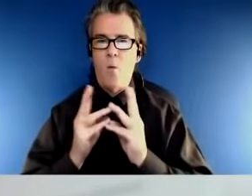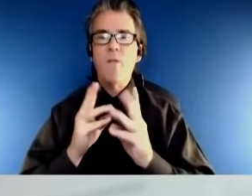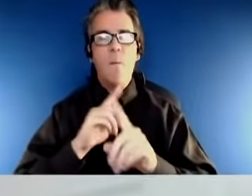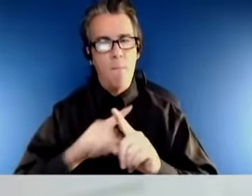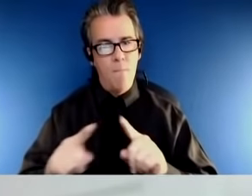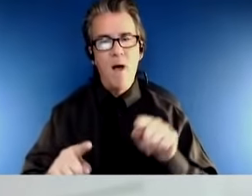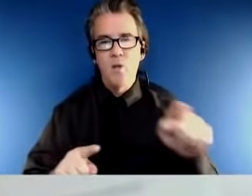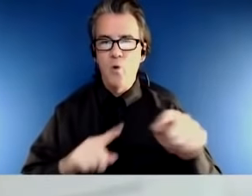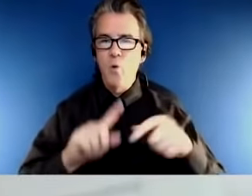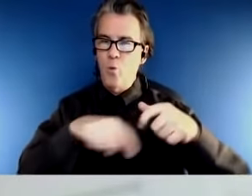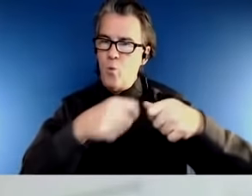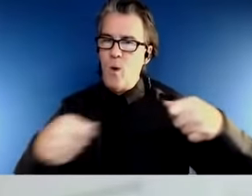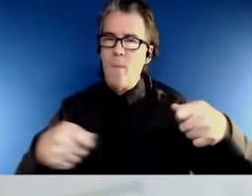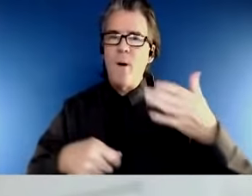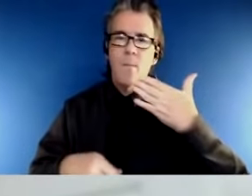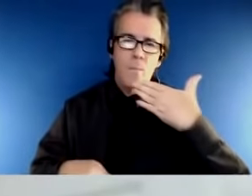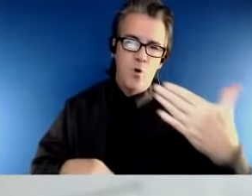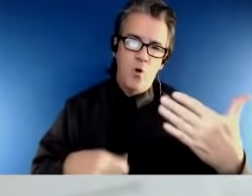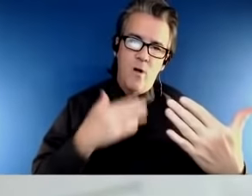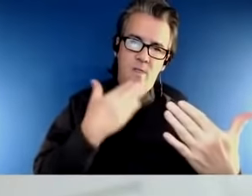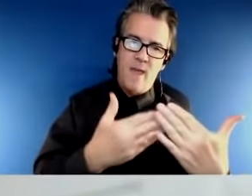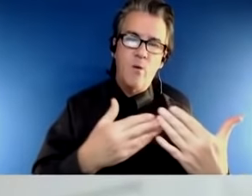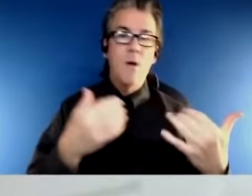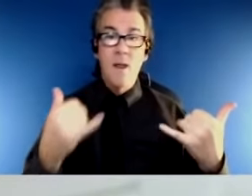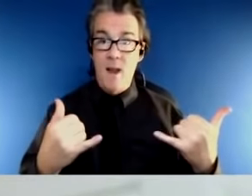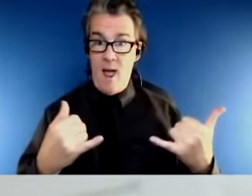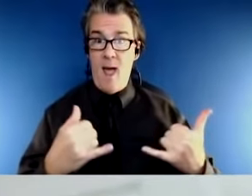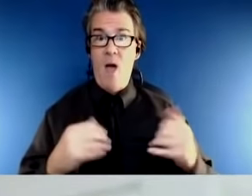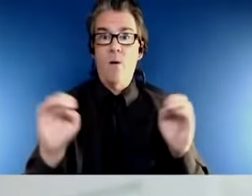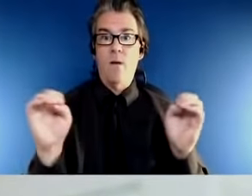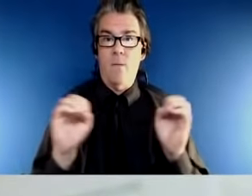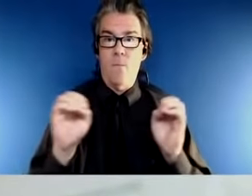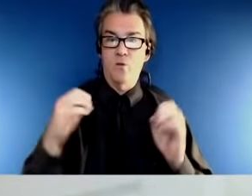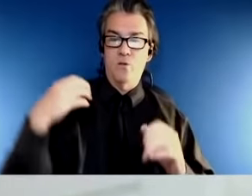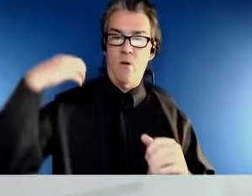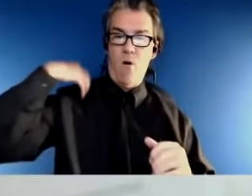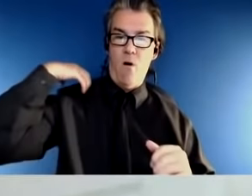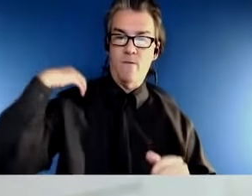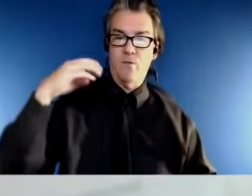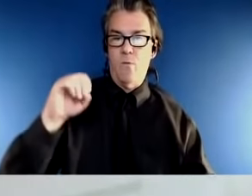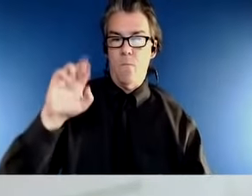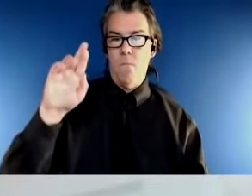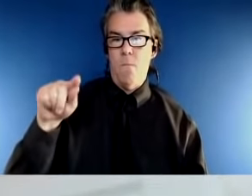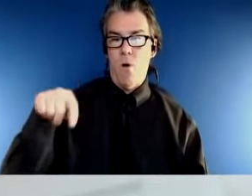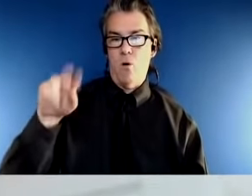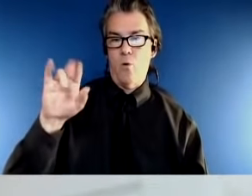Can you hear me? I can hear you, thanks. What are your questions for us tonight?